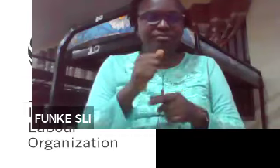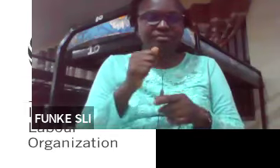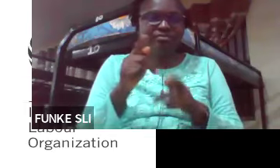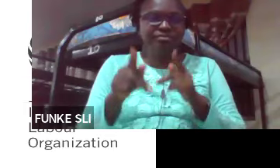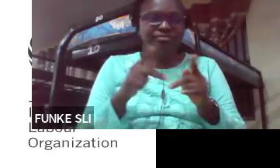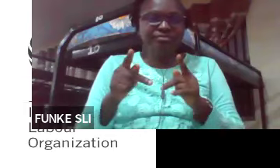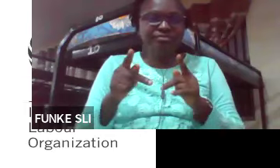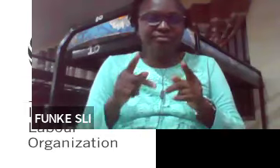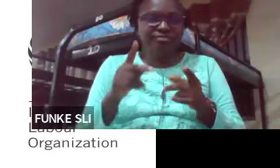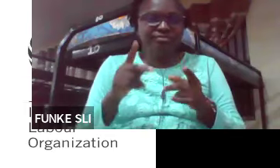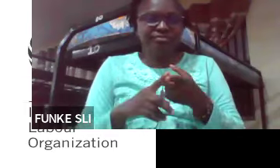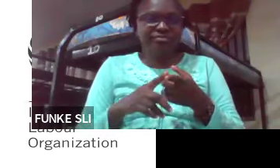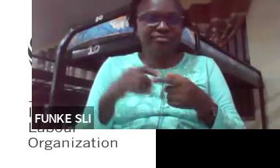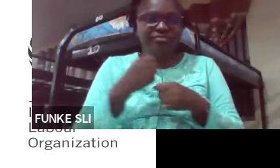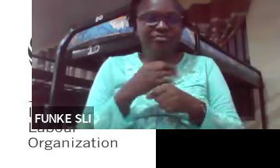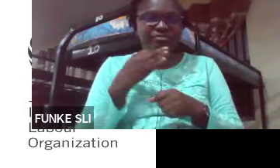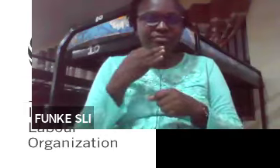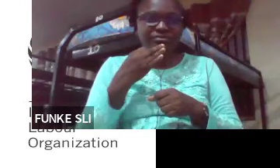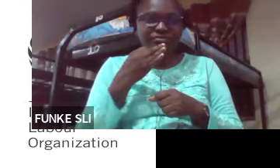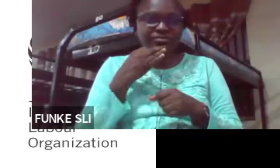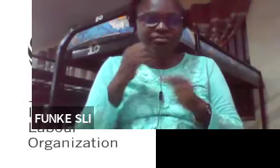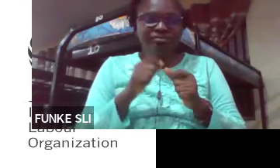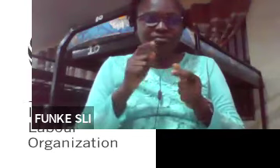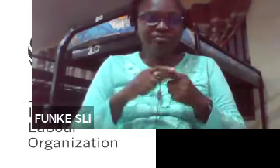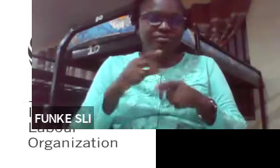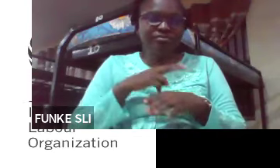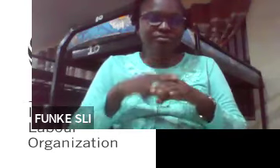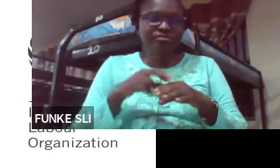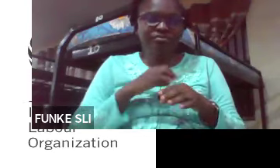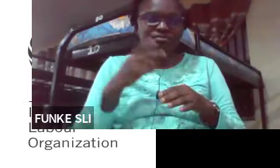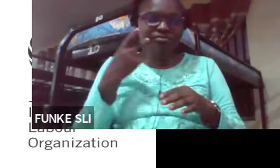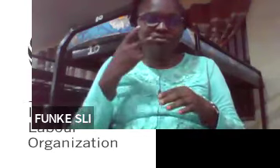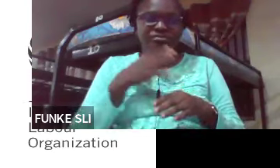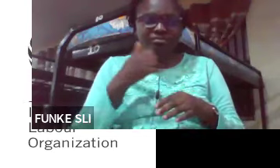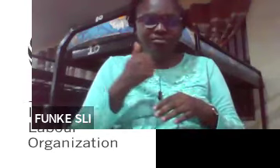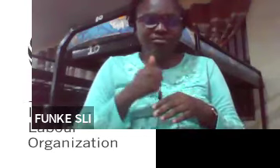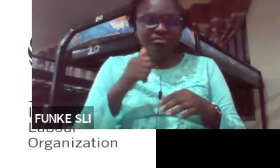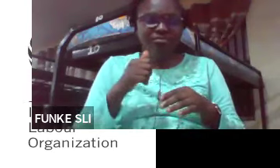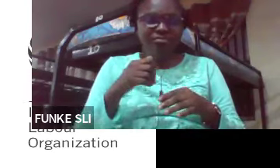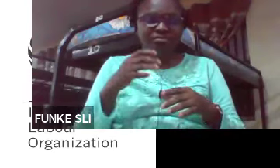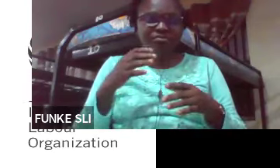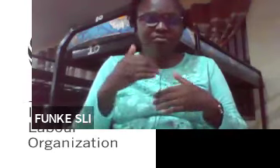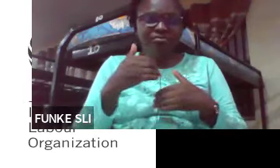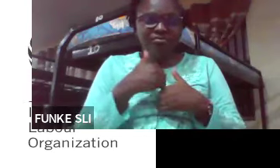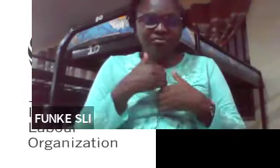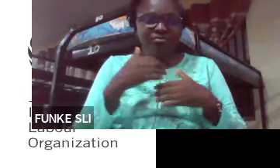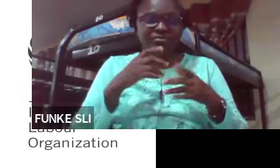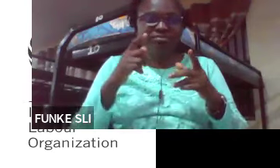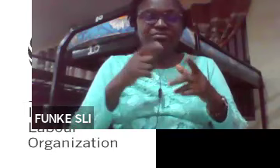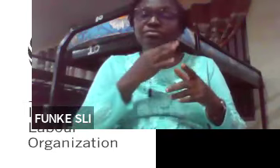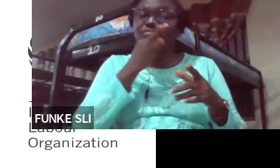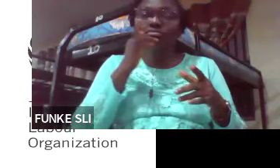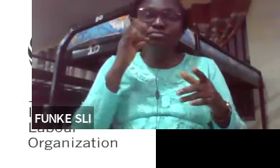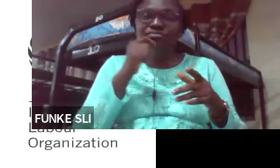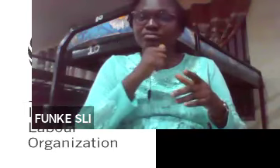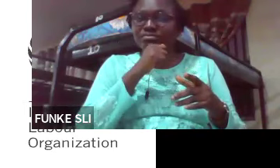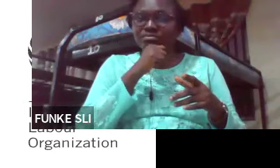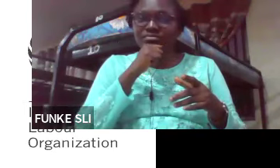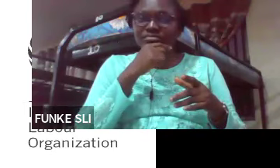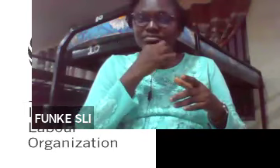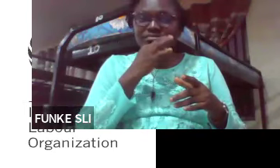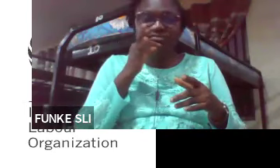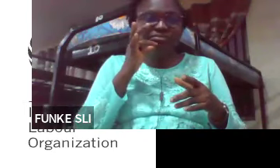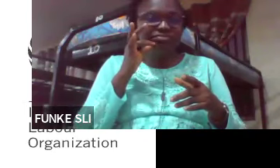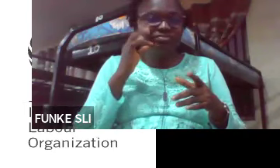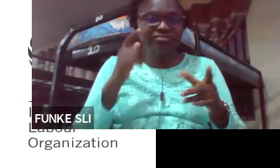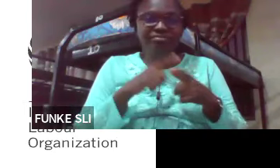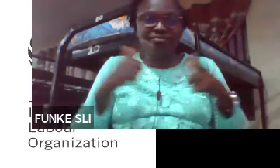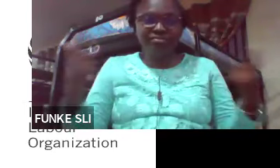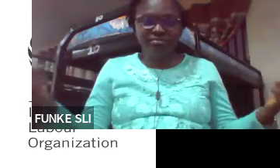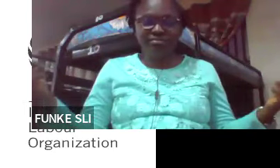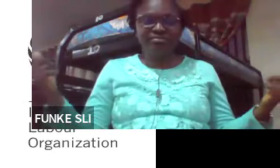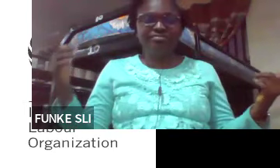Esther Isaac Chidera: to make food available to the nation. In fact, I see myself in 10 years like having a farm as big as Obasanjo Farm in Ogun states, by the special grace of God.